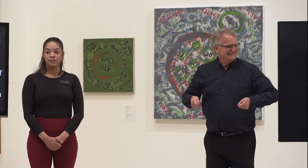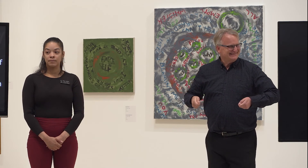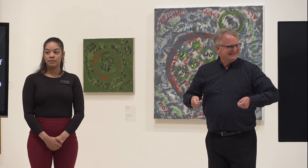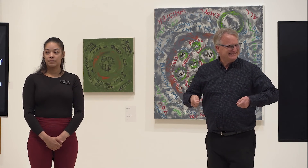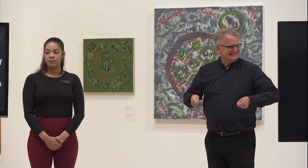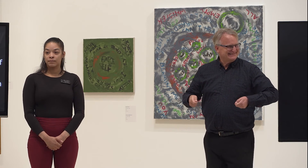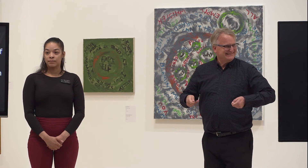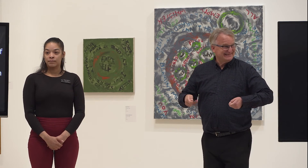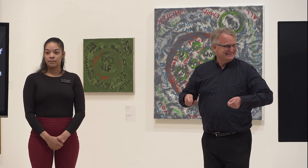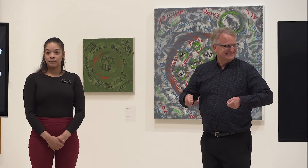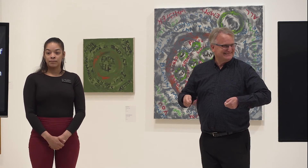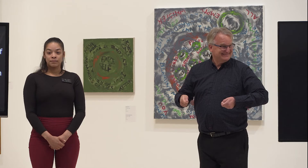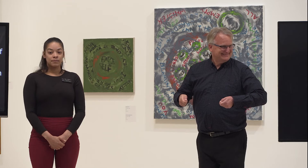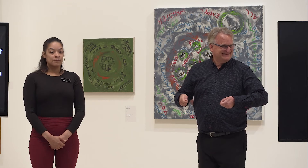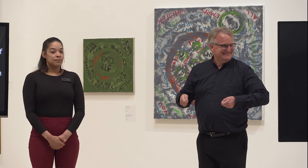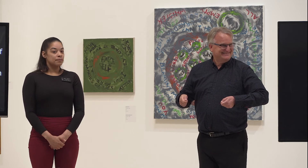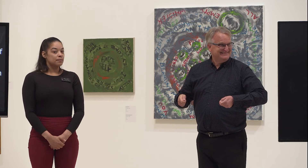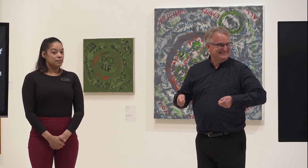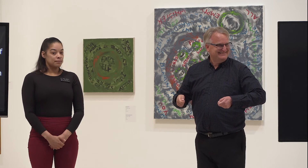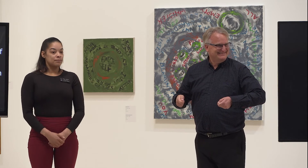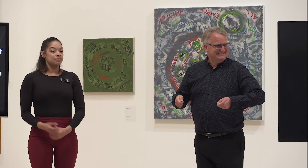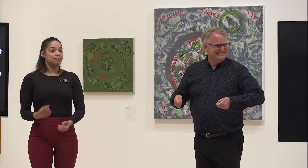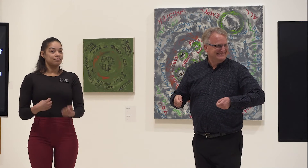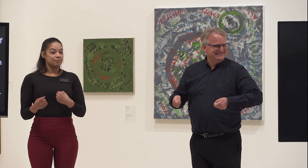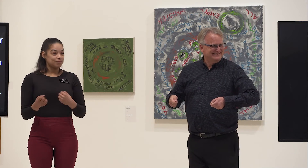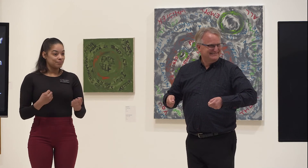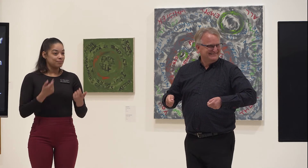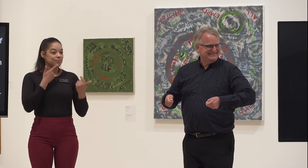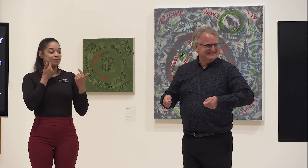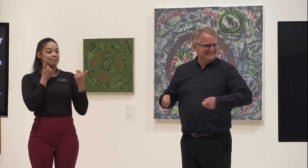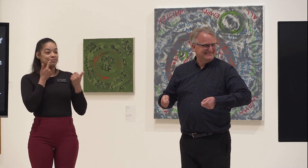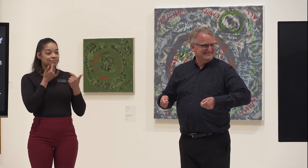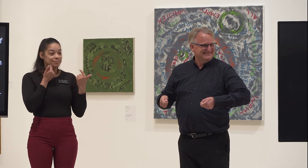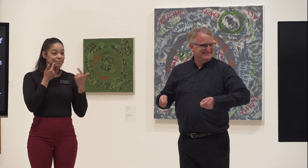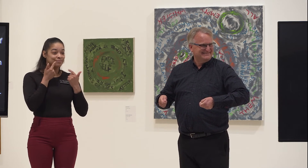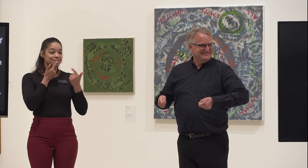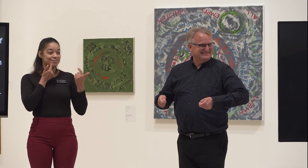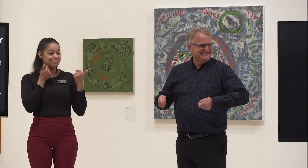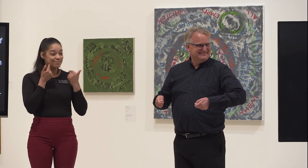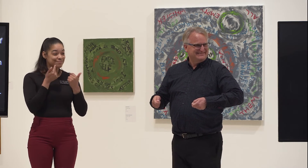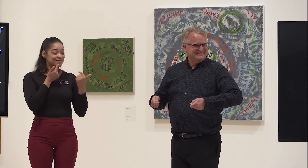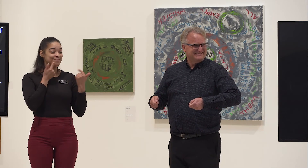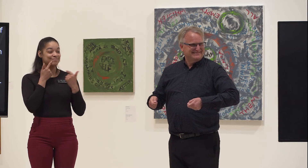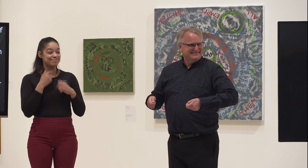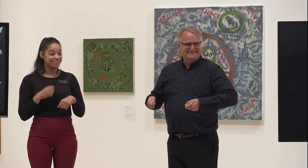Don't just walk by waiting for an invitation, right?